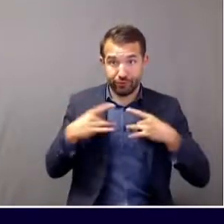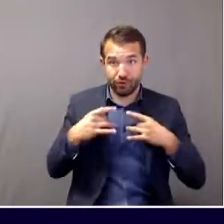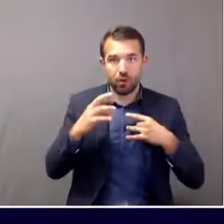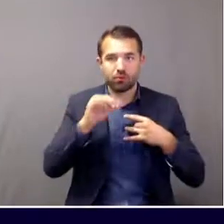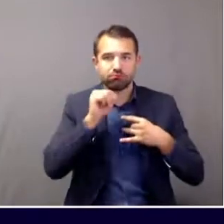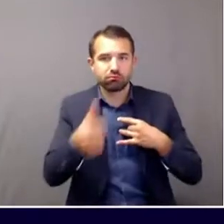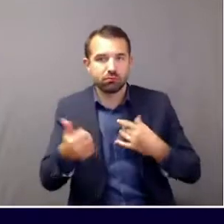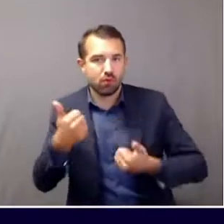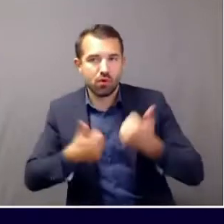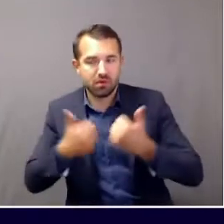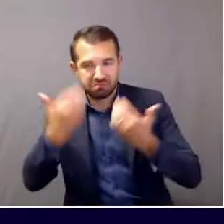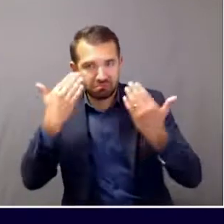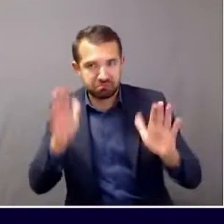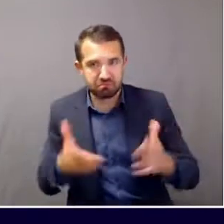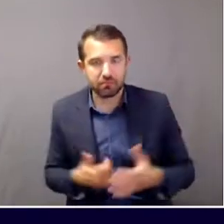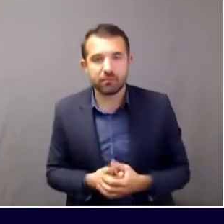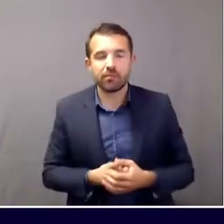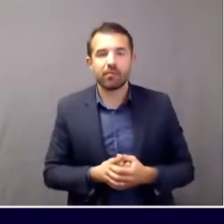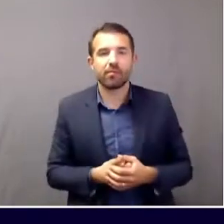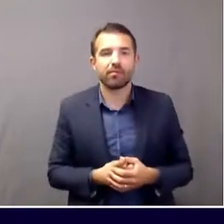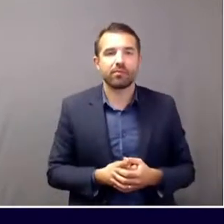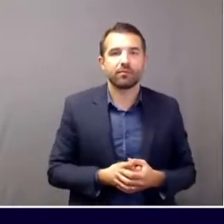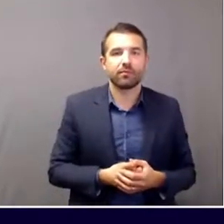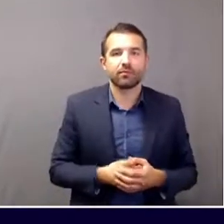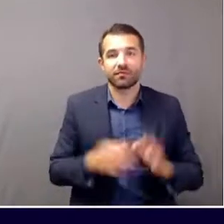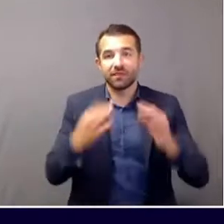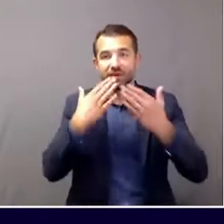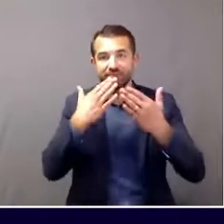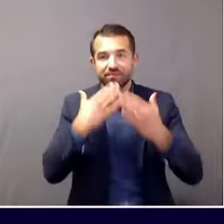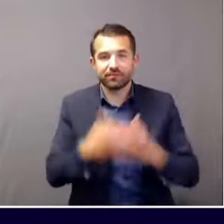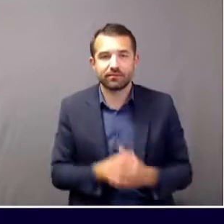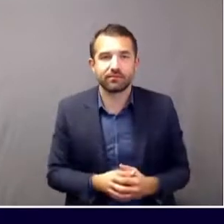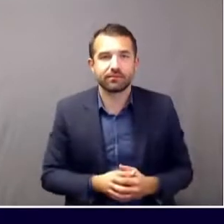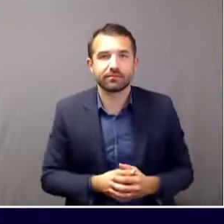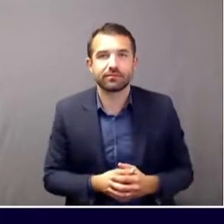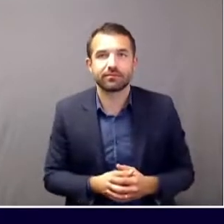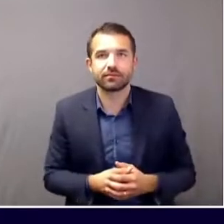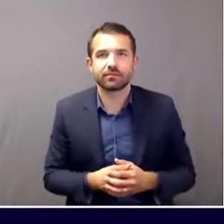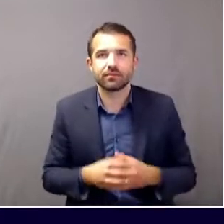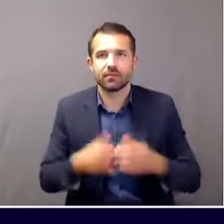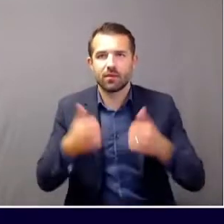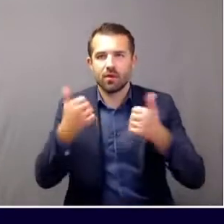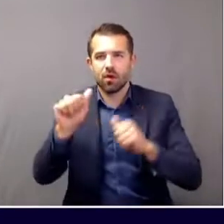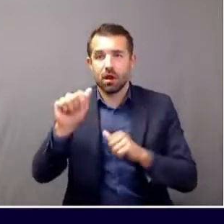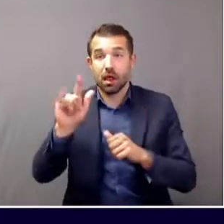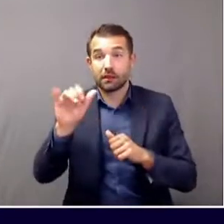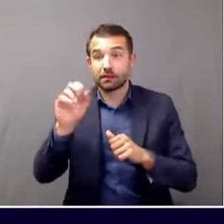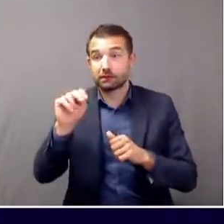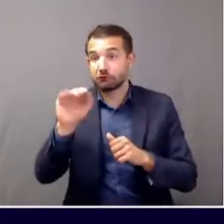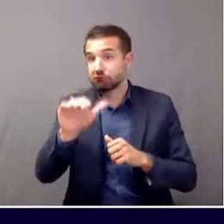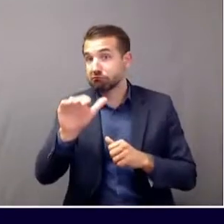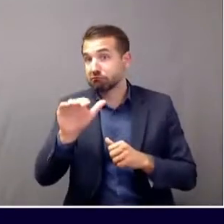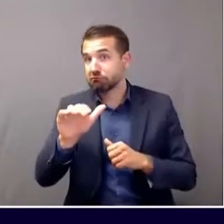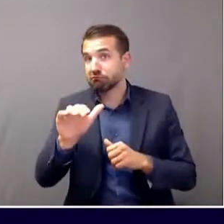thank you I'm gonna turn back to Allison